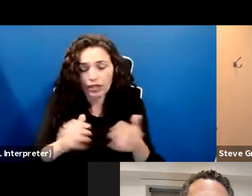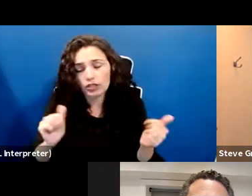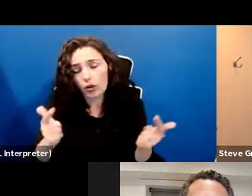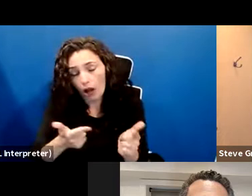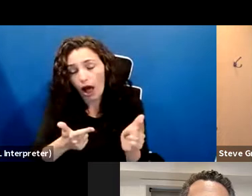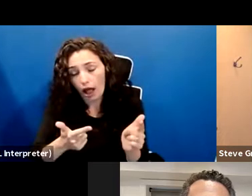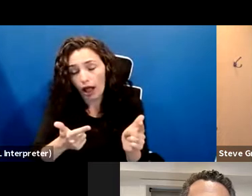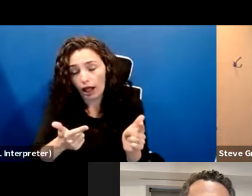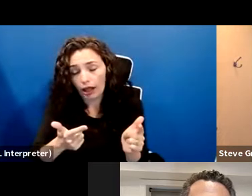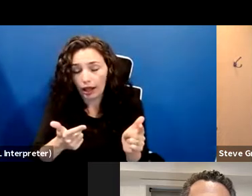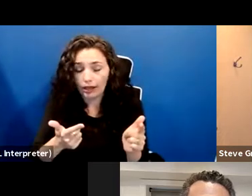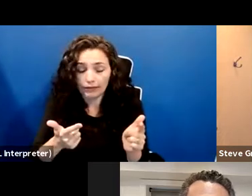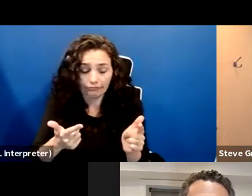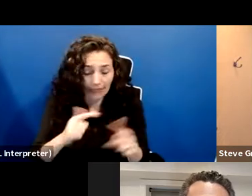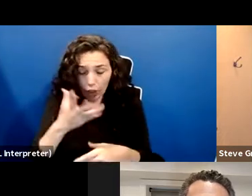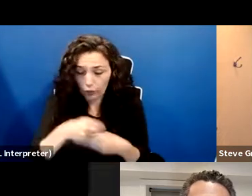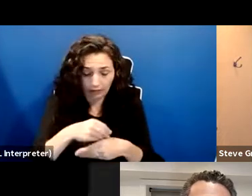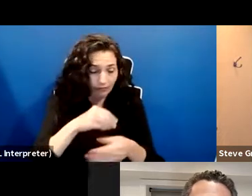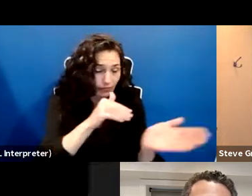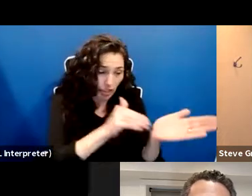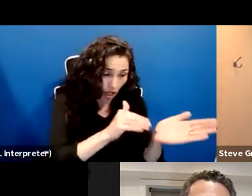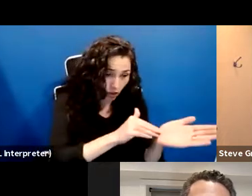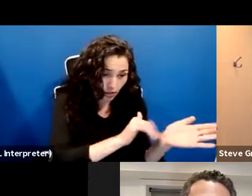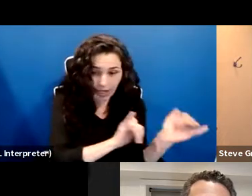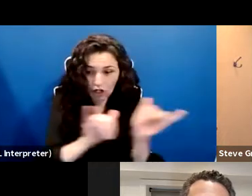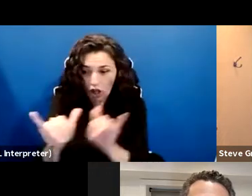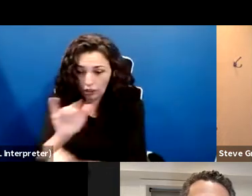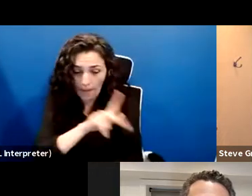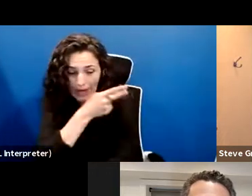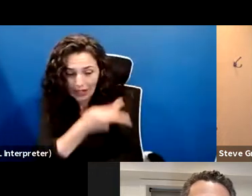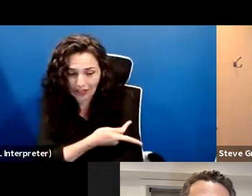but with the patients themselves obviously, it's a doctor patient relationship.